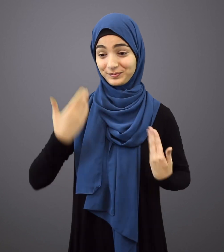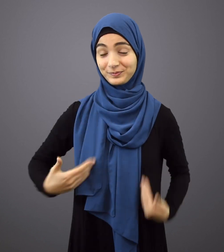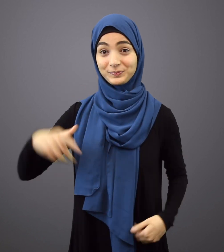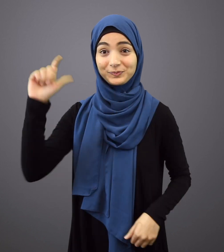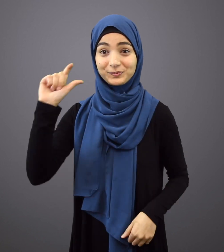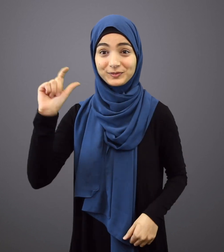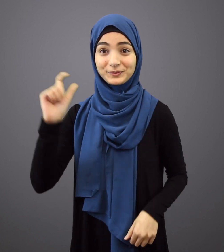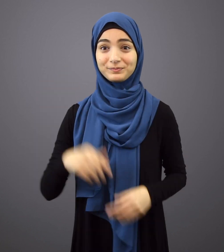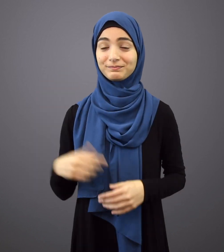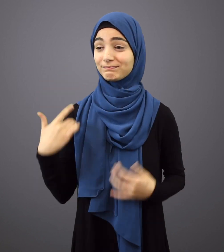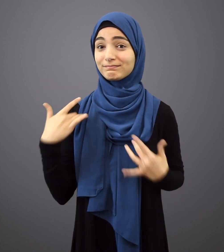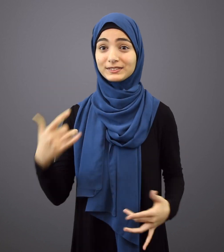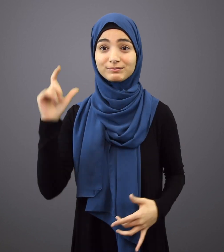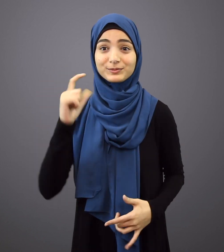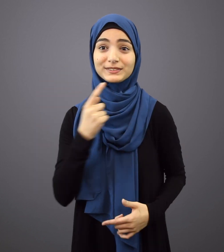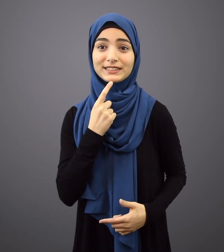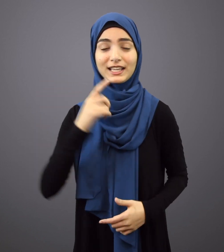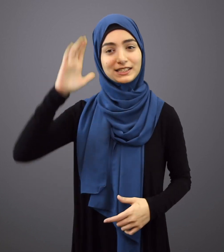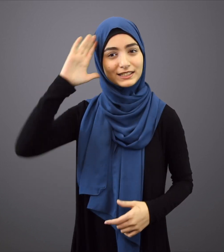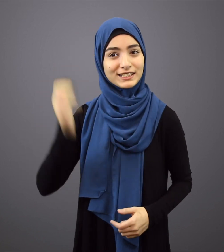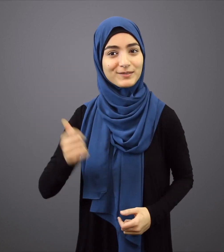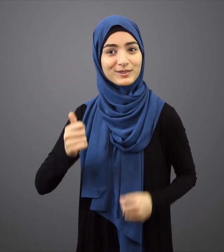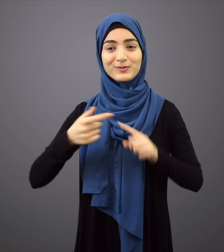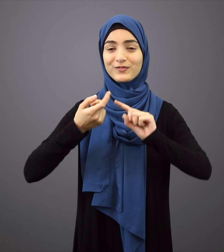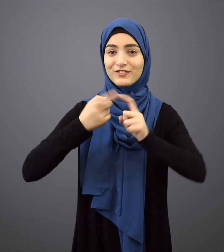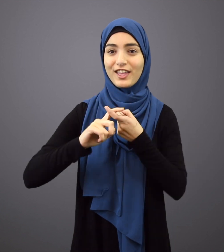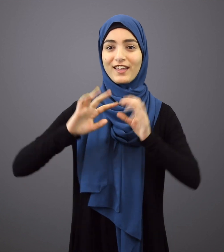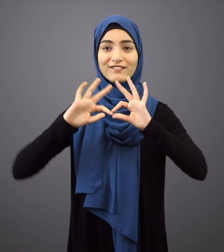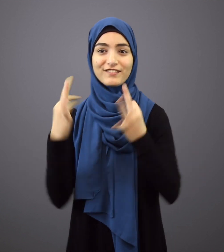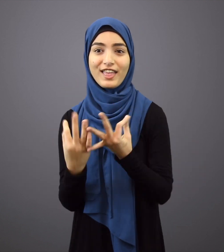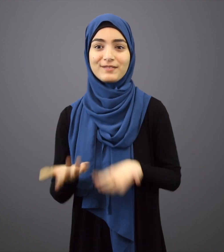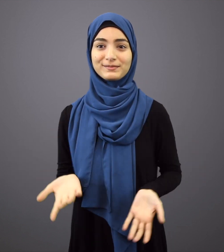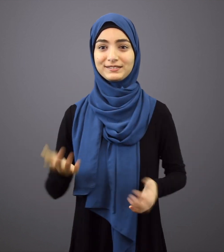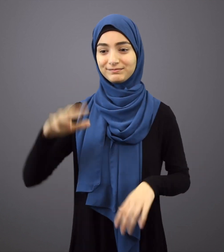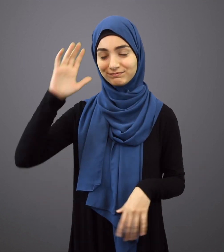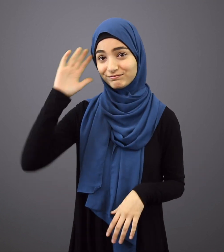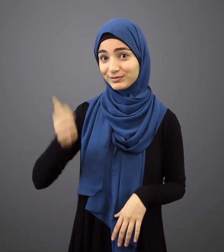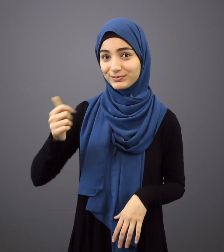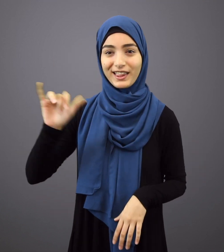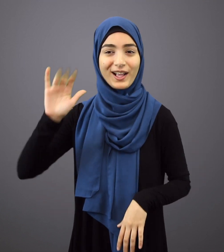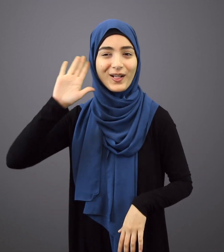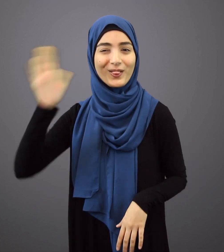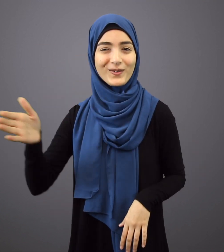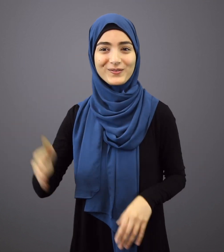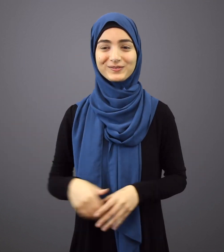I am Muslim Muslims tend to say Assalaamu Alaikum to friends and family like hello!